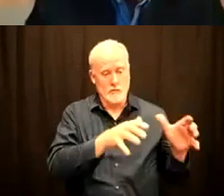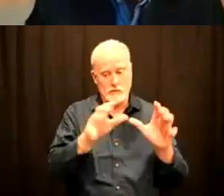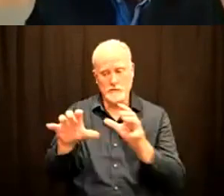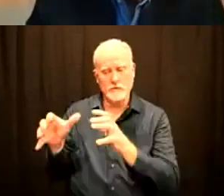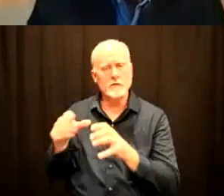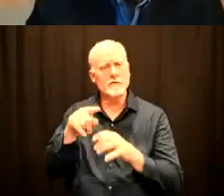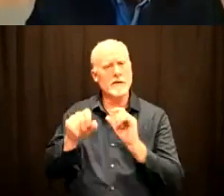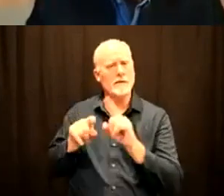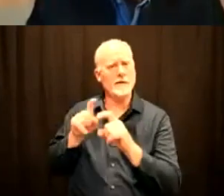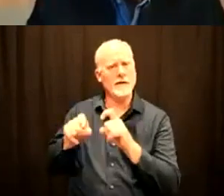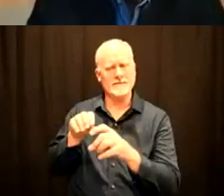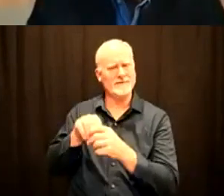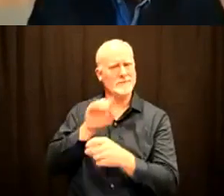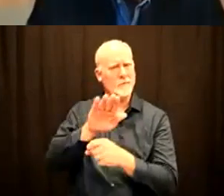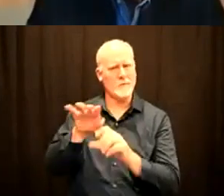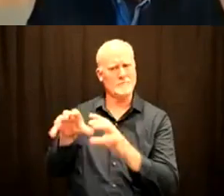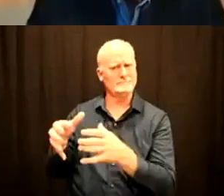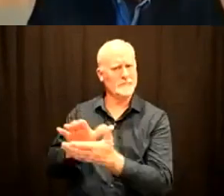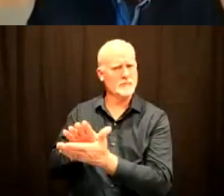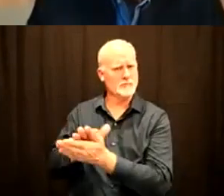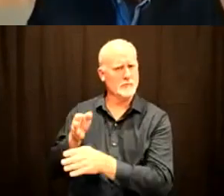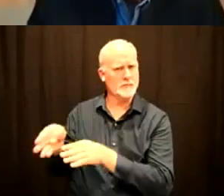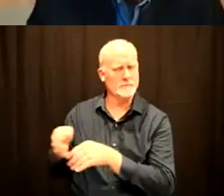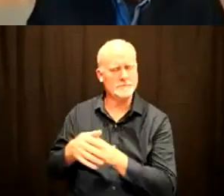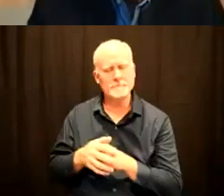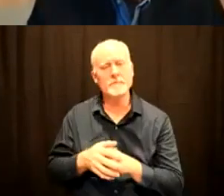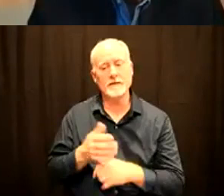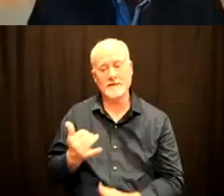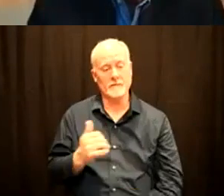questions there as well and with that i'm going to turn it over to katie to talk more about